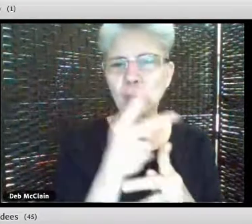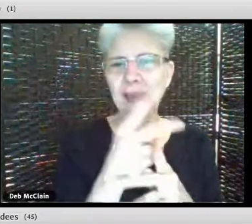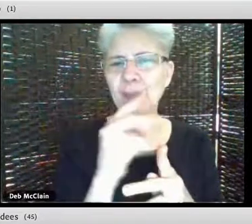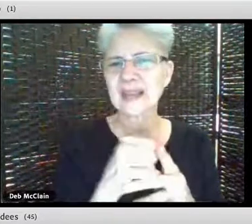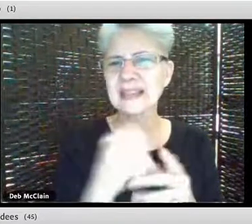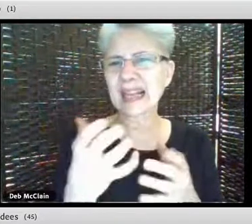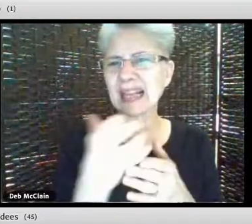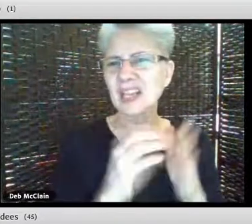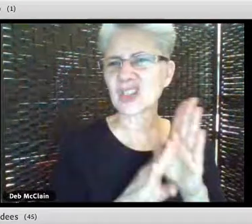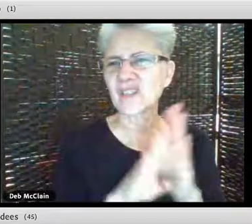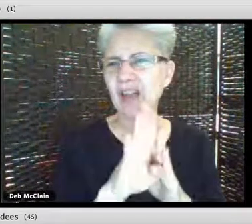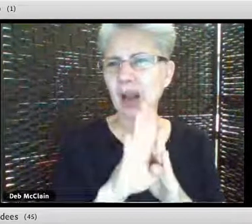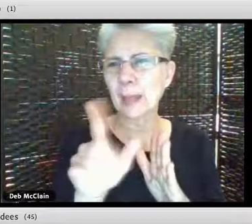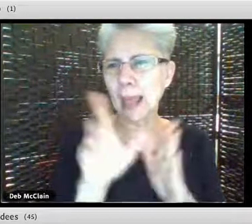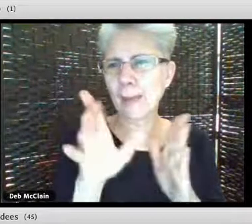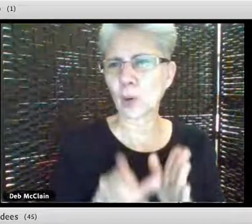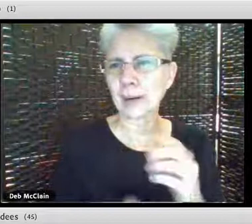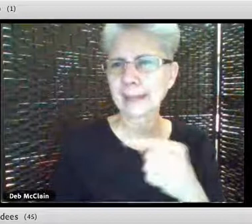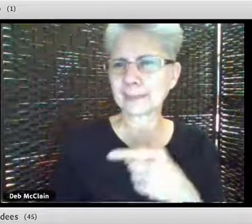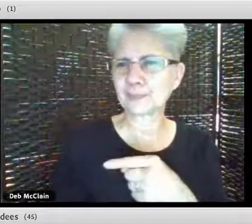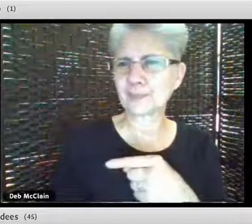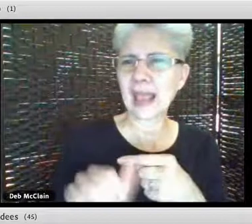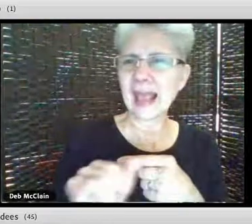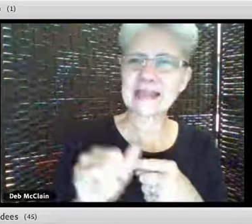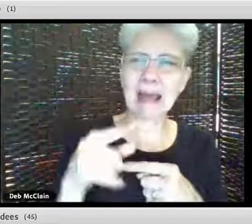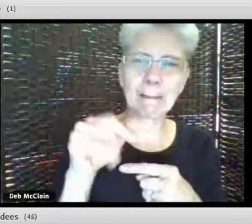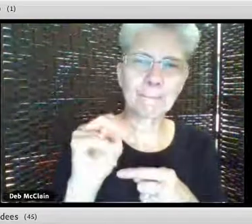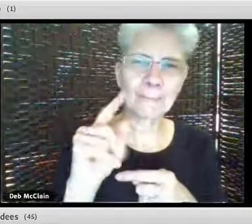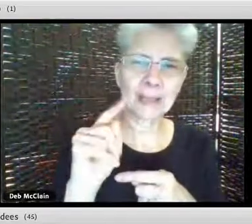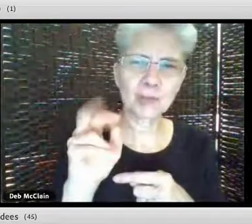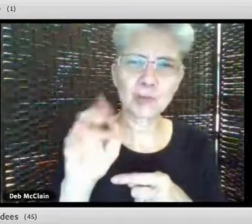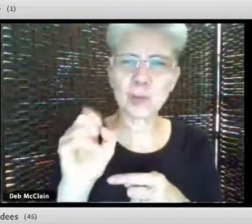This is a collection development librarian, and it's kind of like Pinterest meets